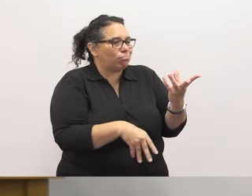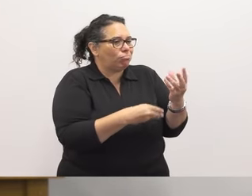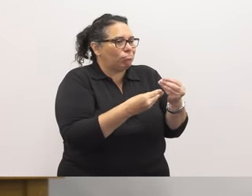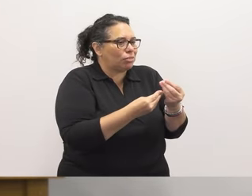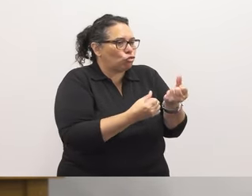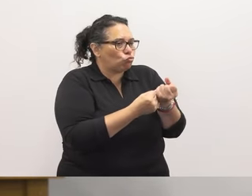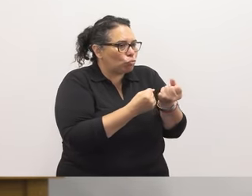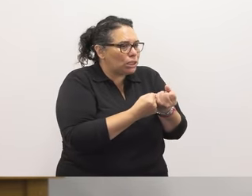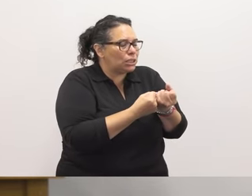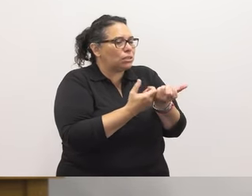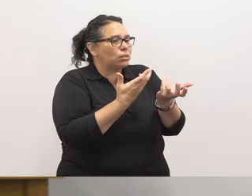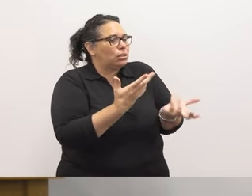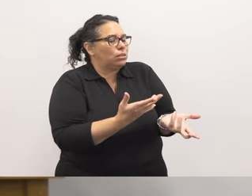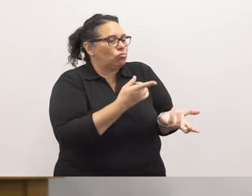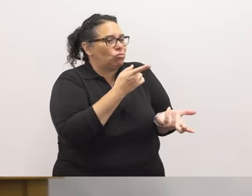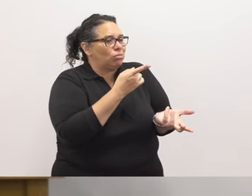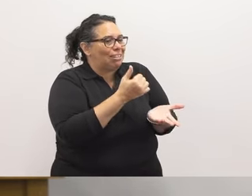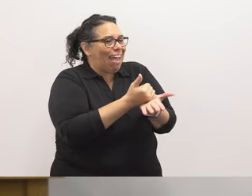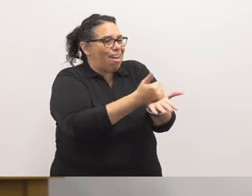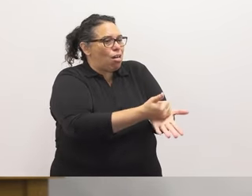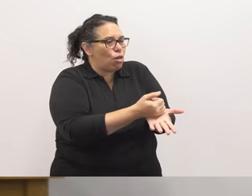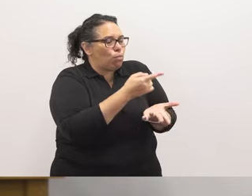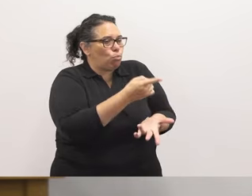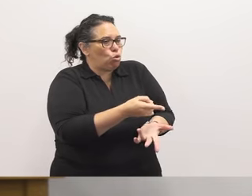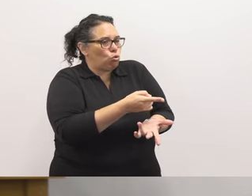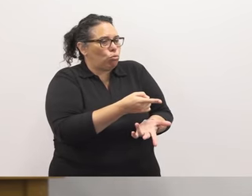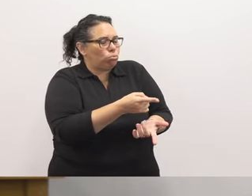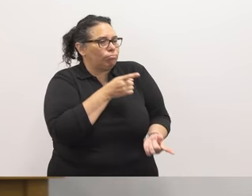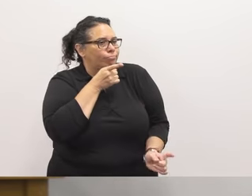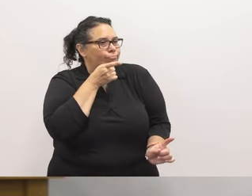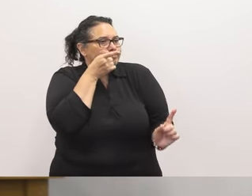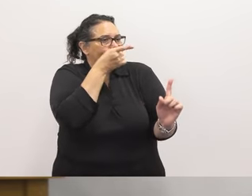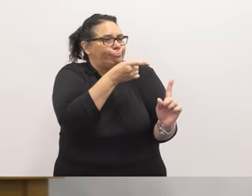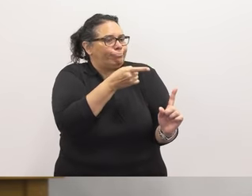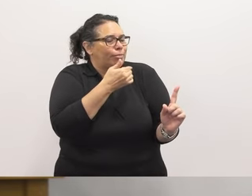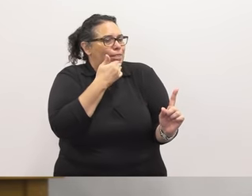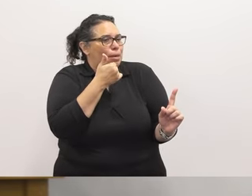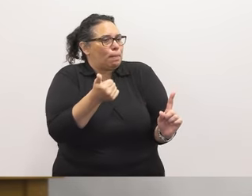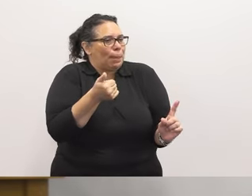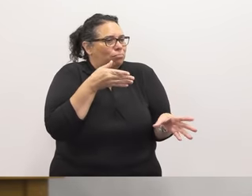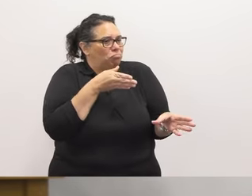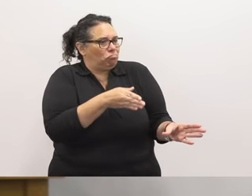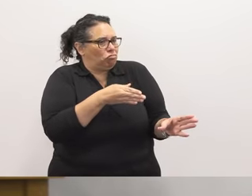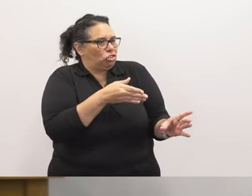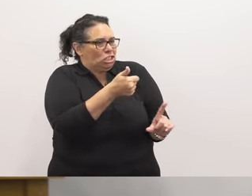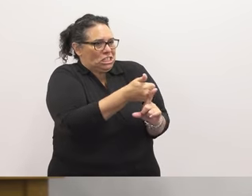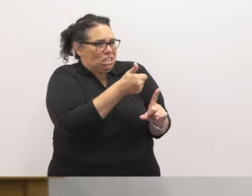to help you reach the best versions of yourself. And so I appreciate you guys just sharing a little bit